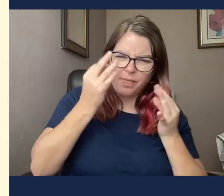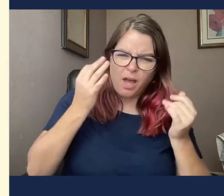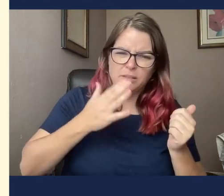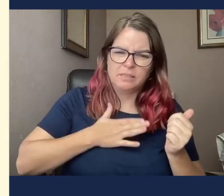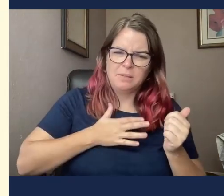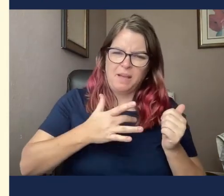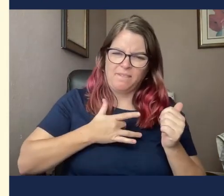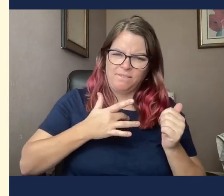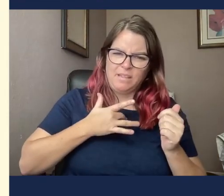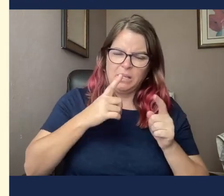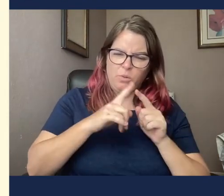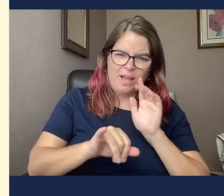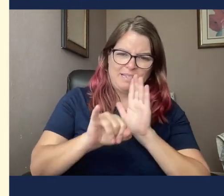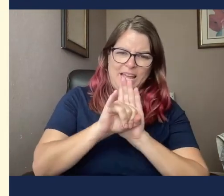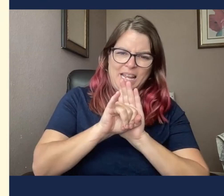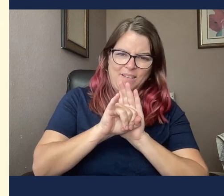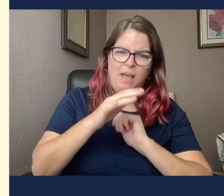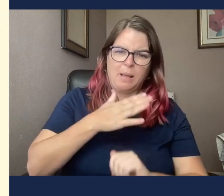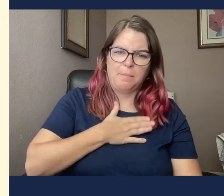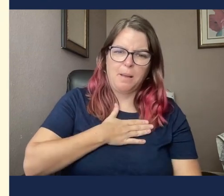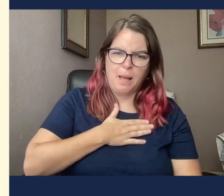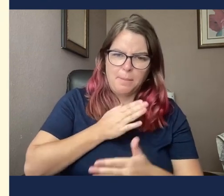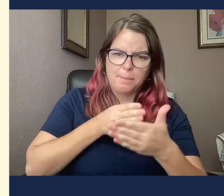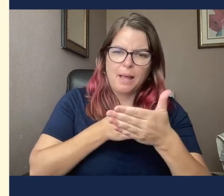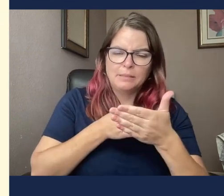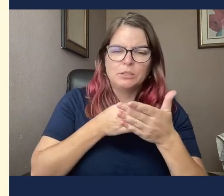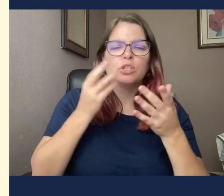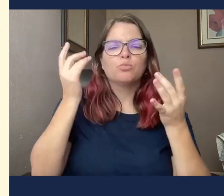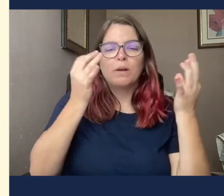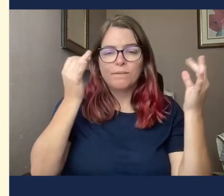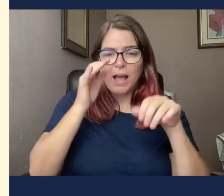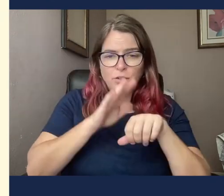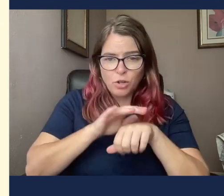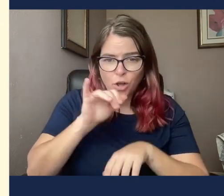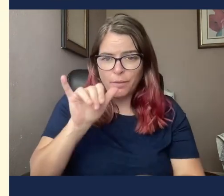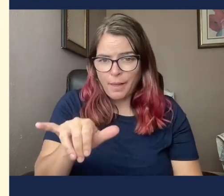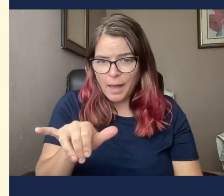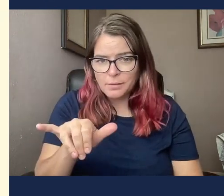supremacist kills ten African Americans, Espoused support for